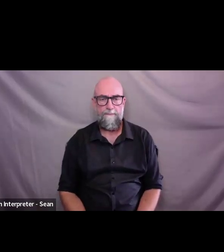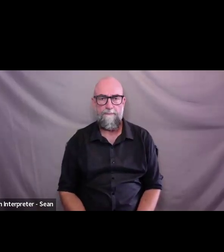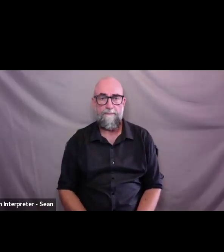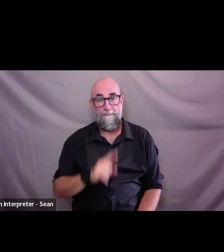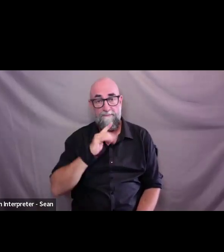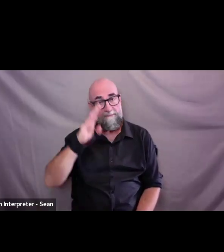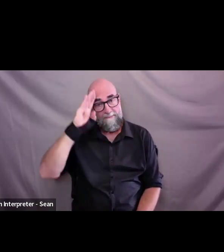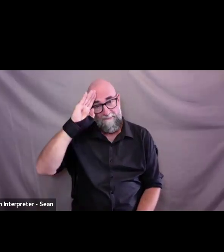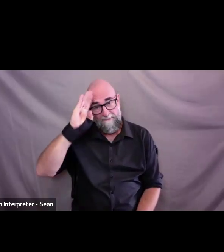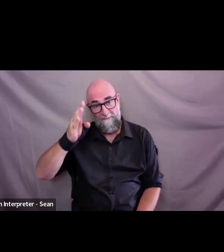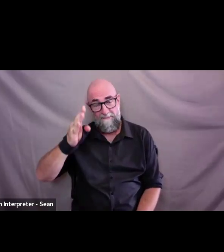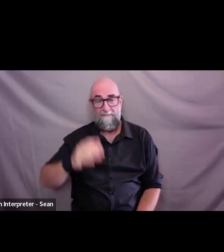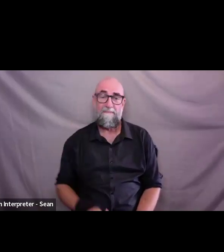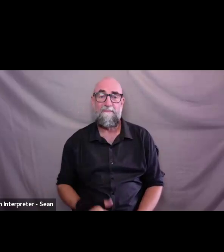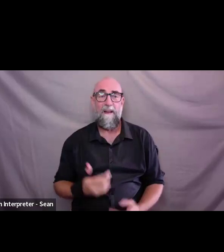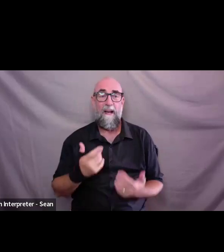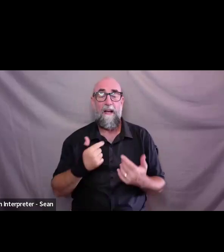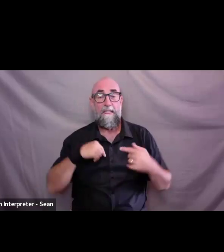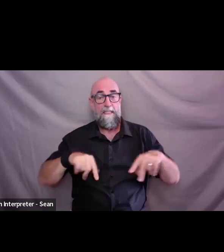I'm on Wonderland today, unceded land,